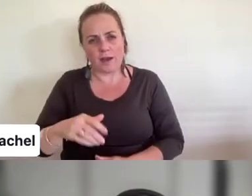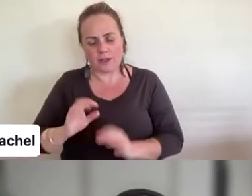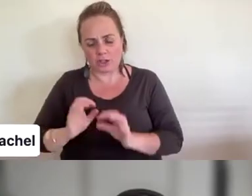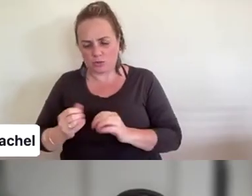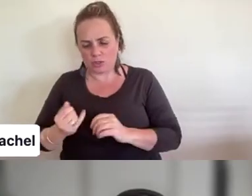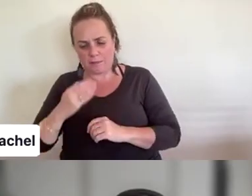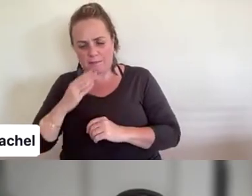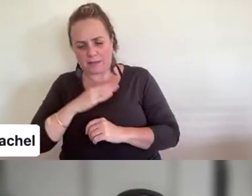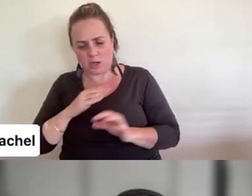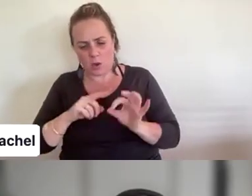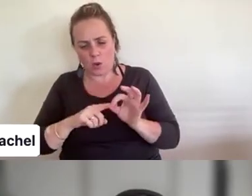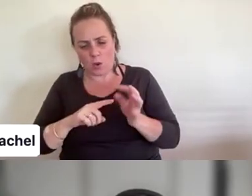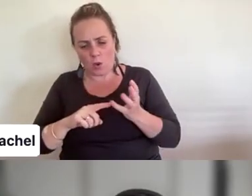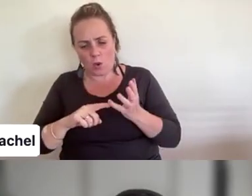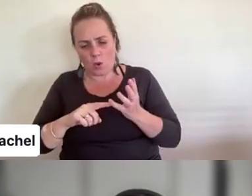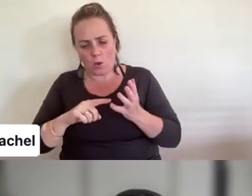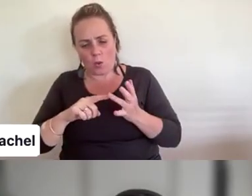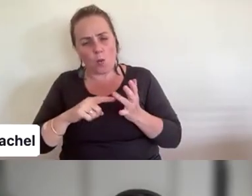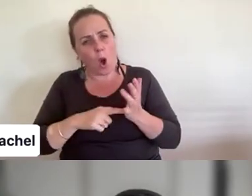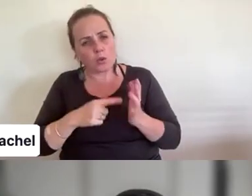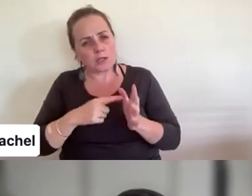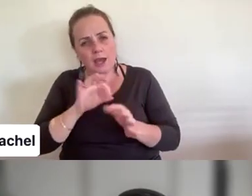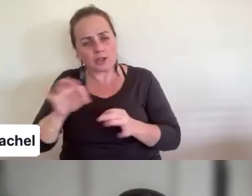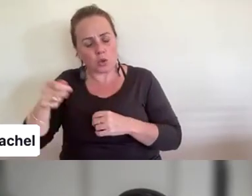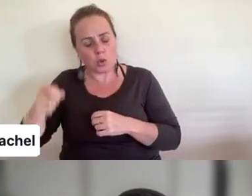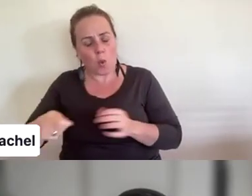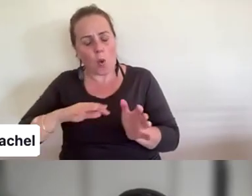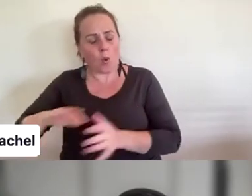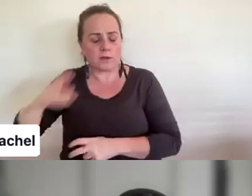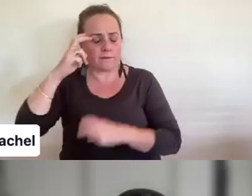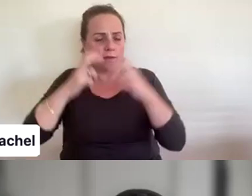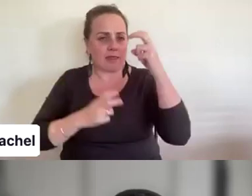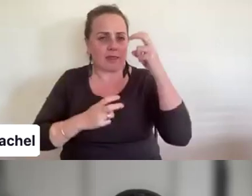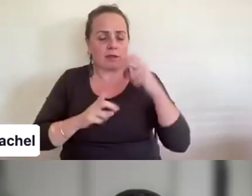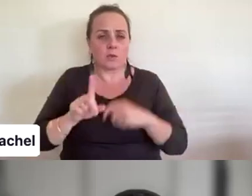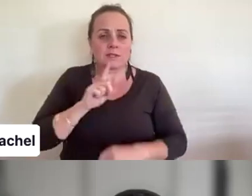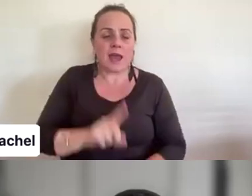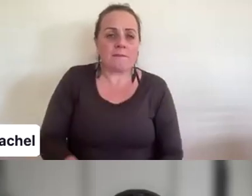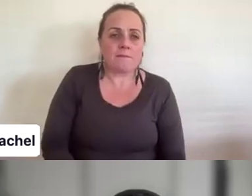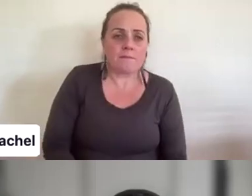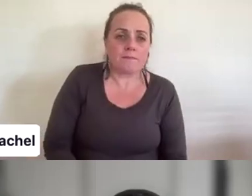A quota would be better than nothing, but what do you think, Nick? Yeah, I looked at this actually,